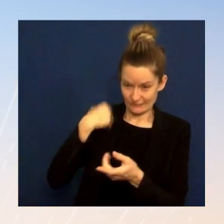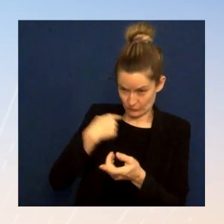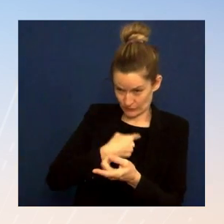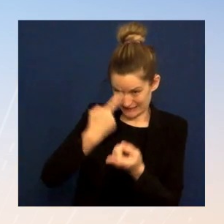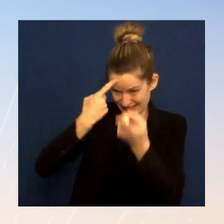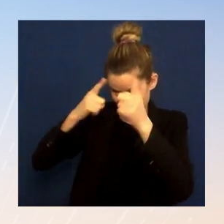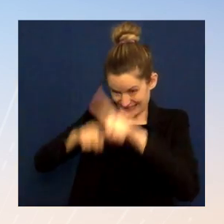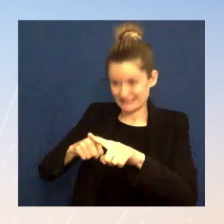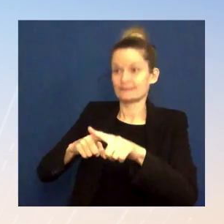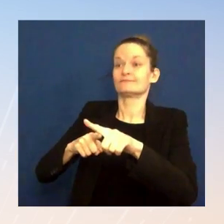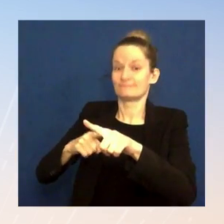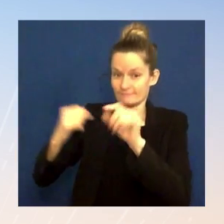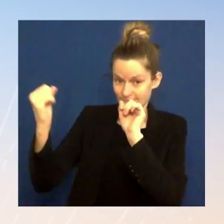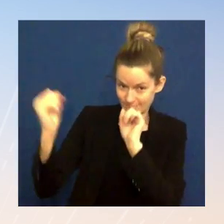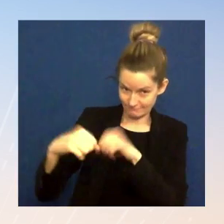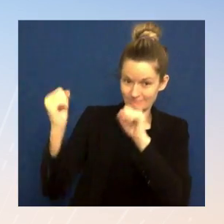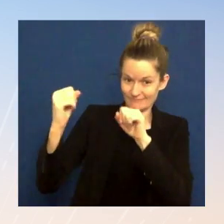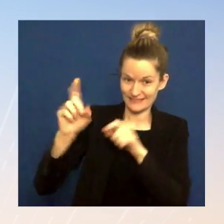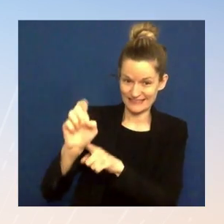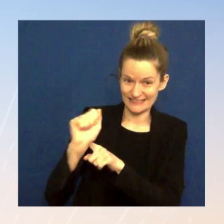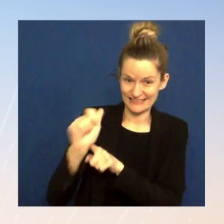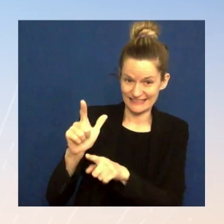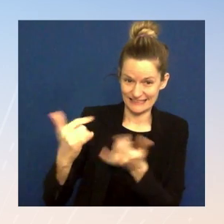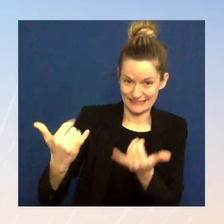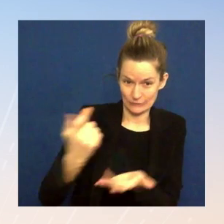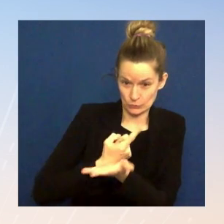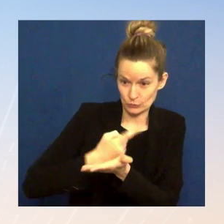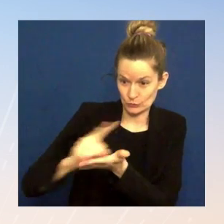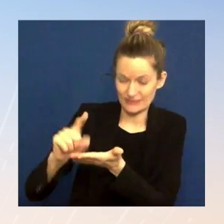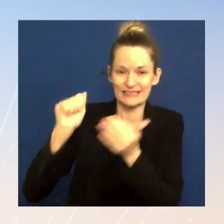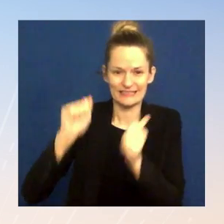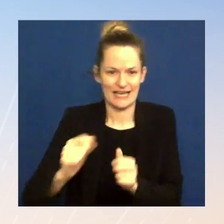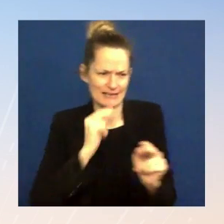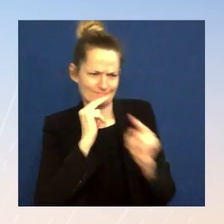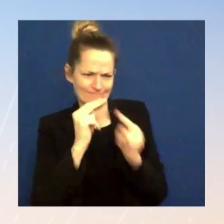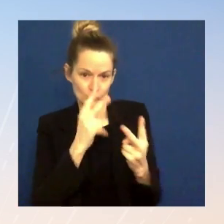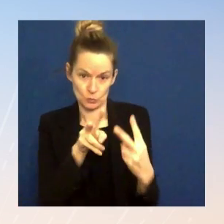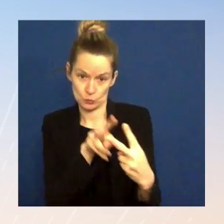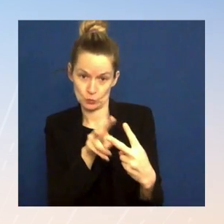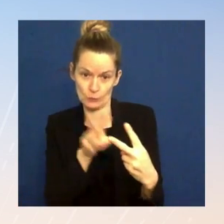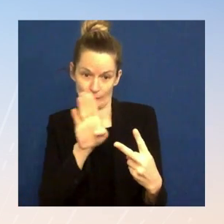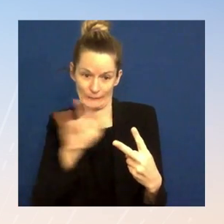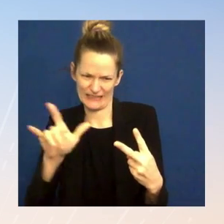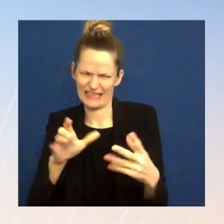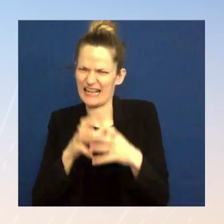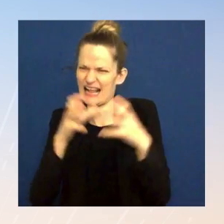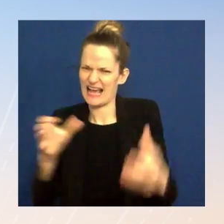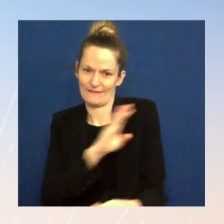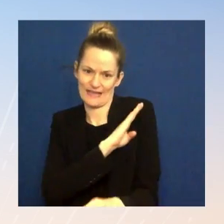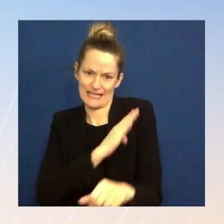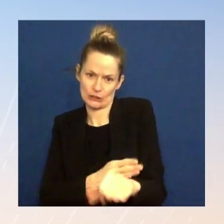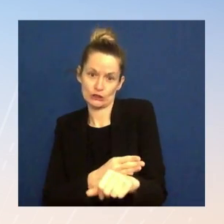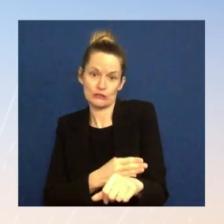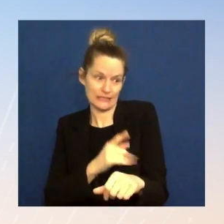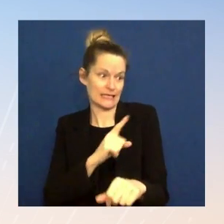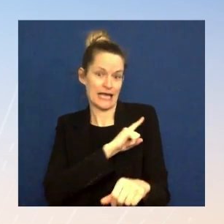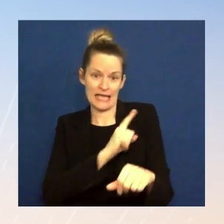there will be a lot of energy and enthusiasm for the effort the President is undertaking right now to make bold, far-reaching investments